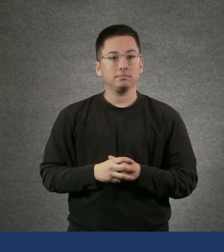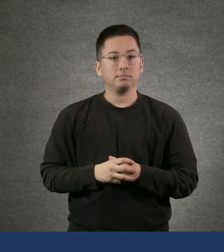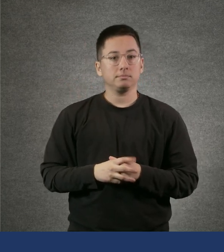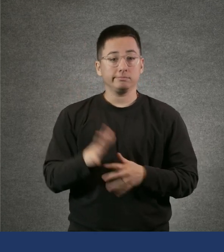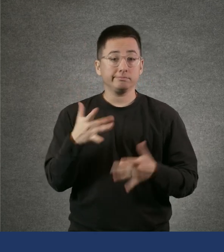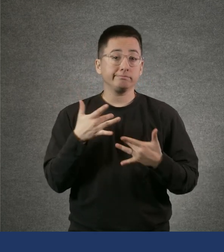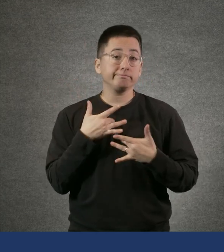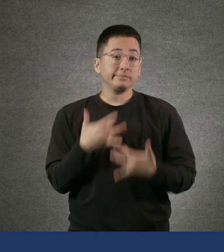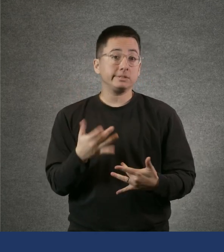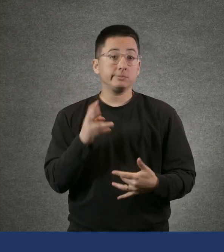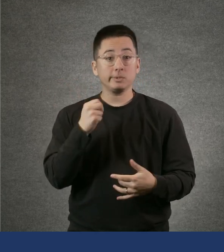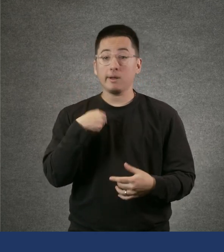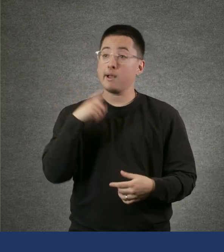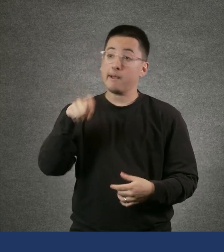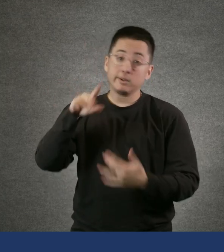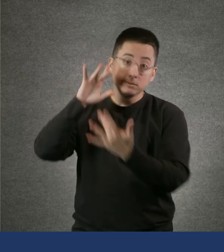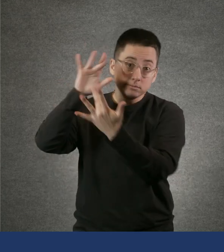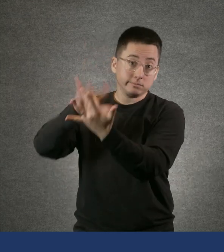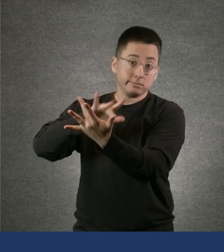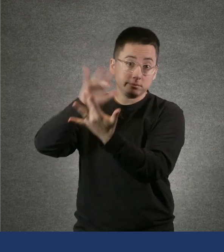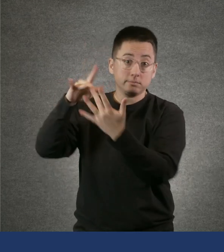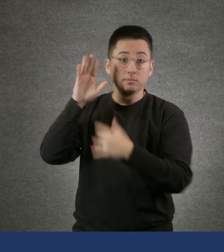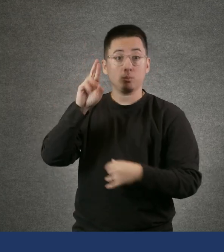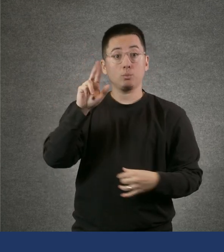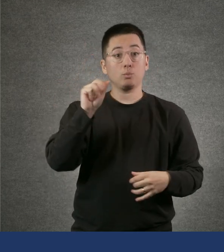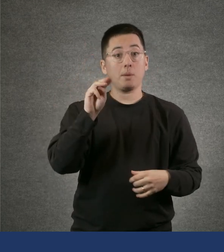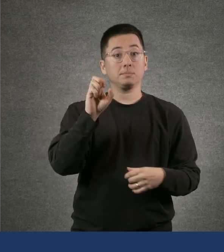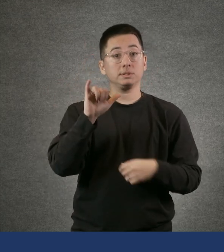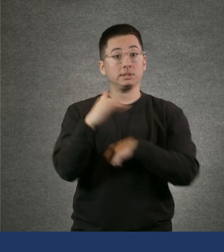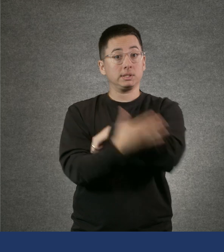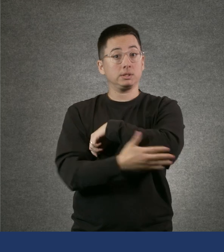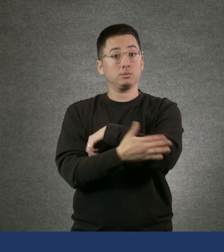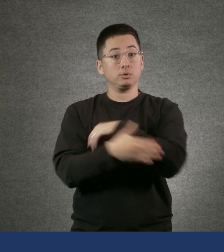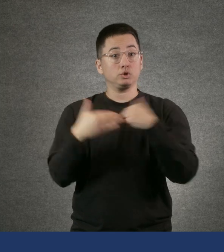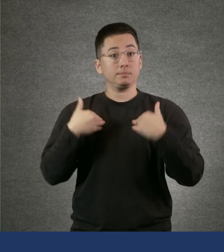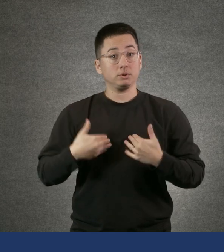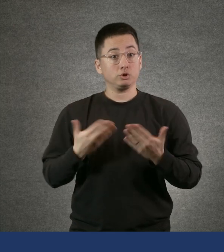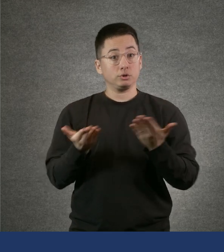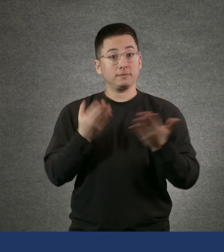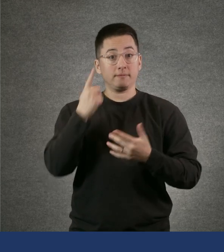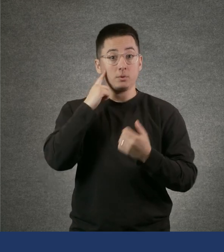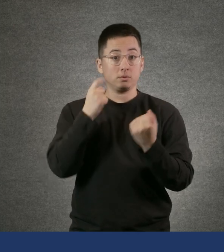on time and in full, It's usual for me when I'm trying